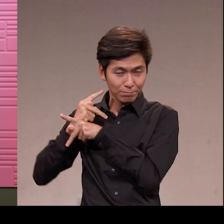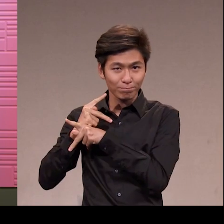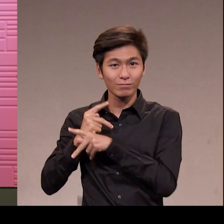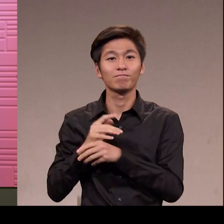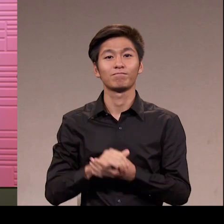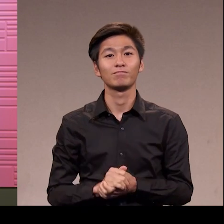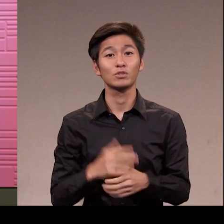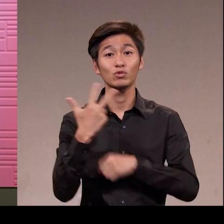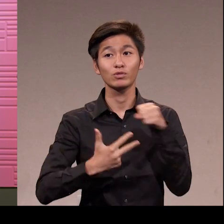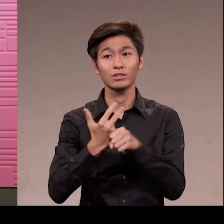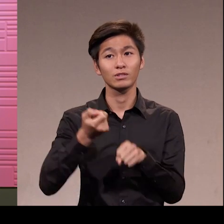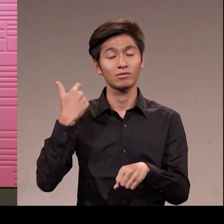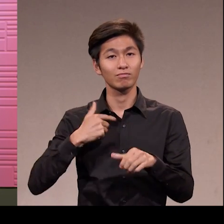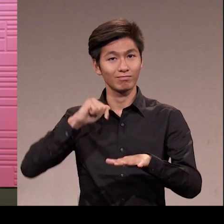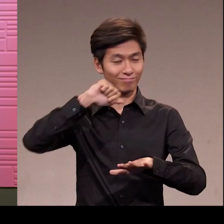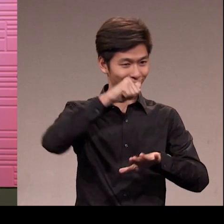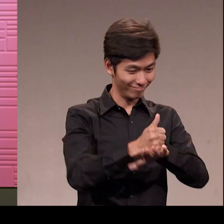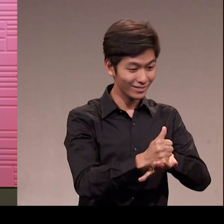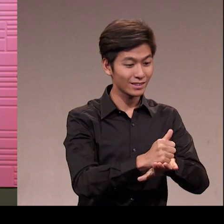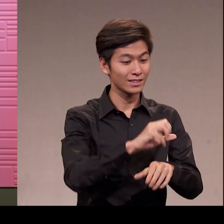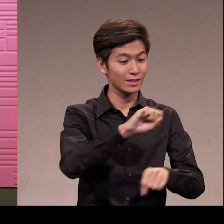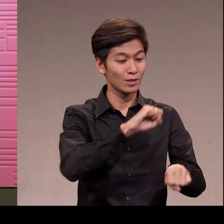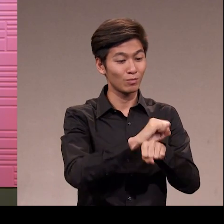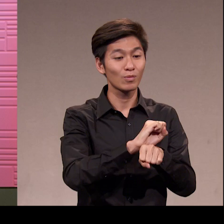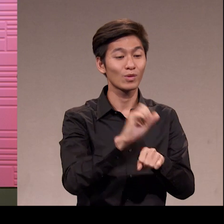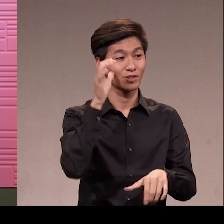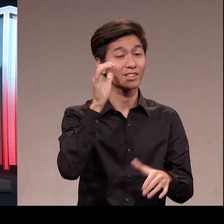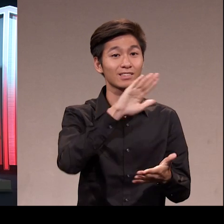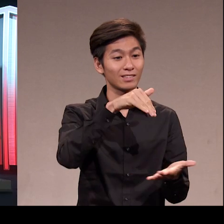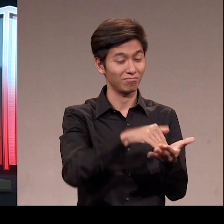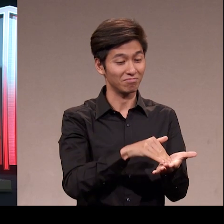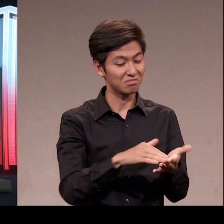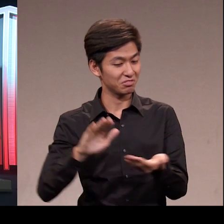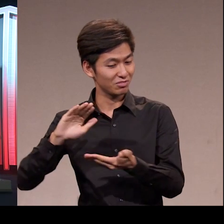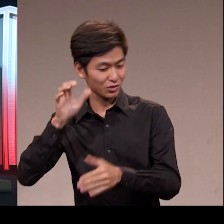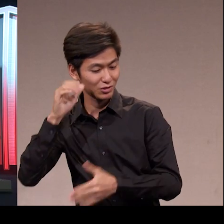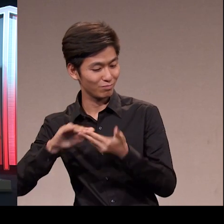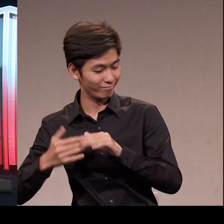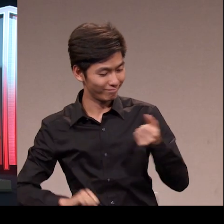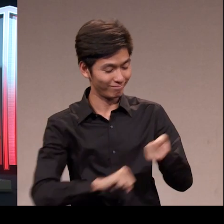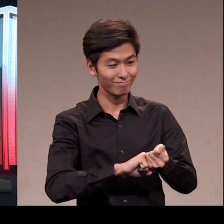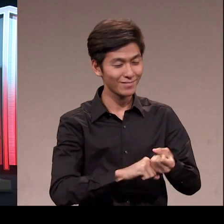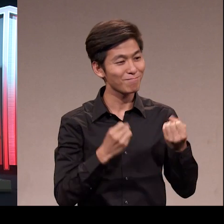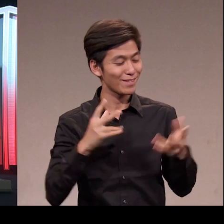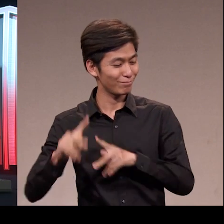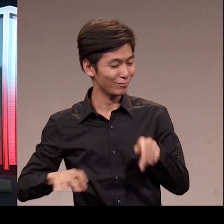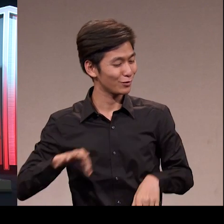setting up of the Singapore Chinese Cultural Centre, which has become well supported by the Chinese community. Many of you have contributed time and money